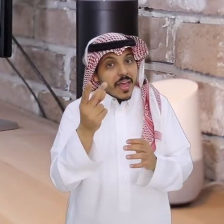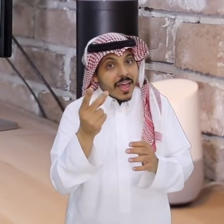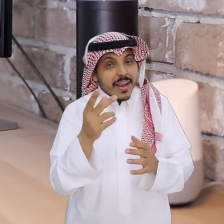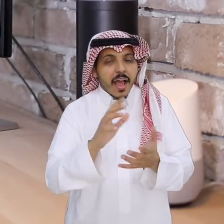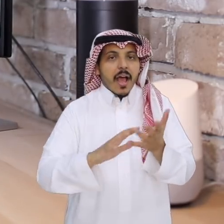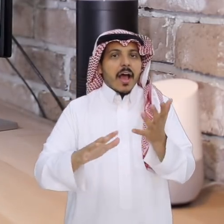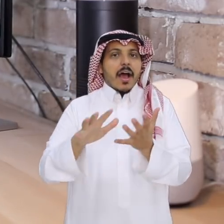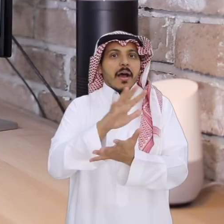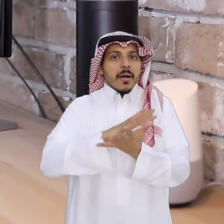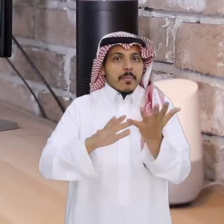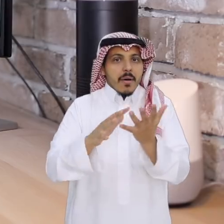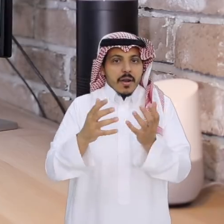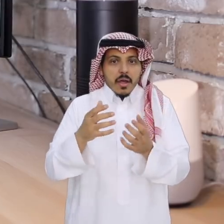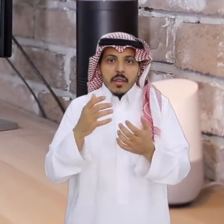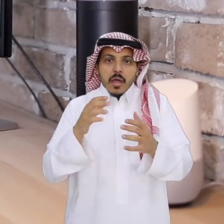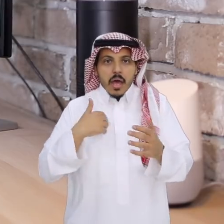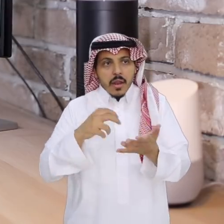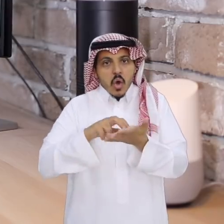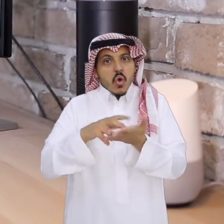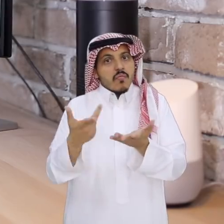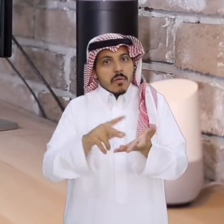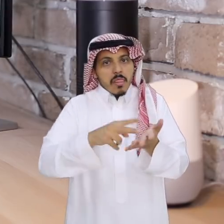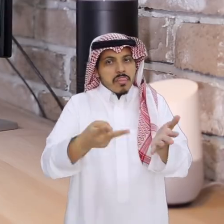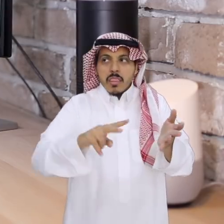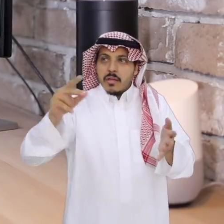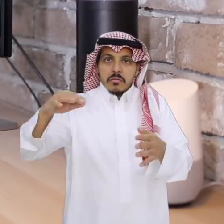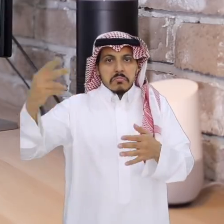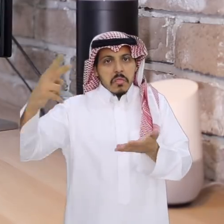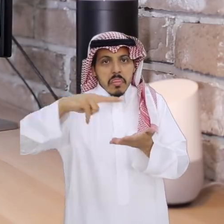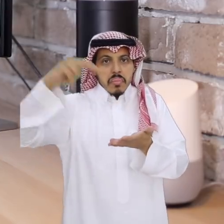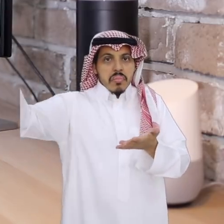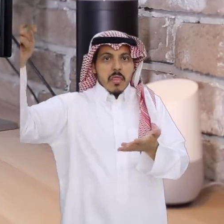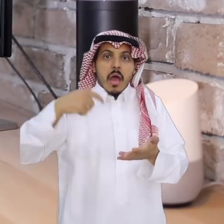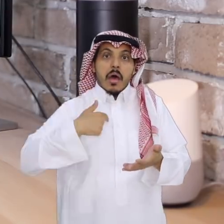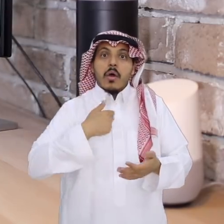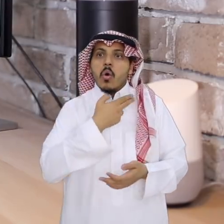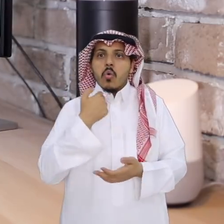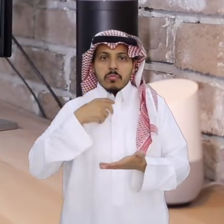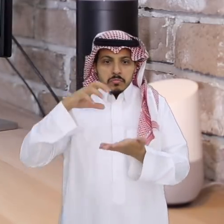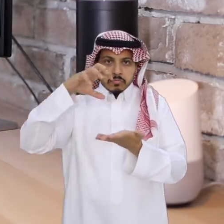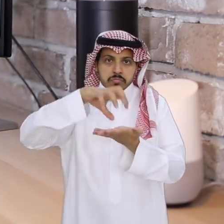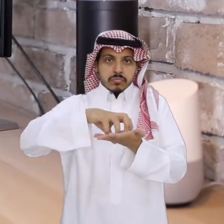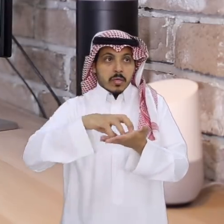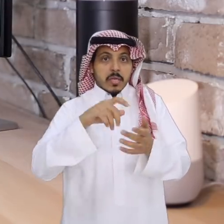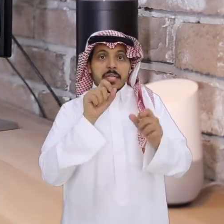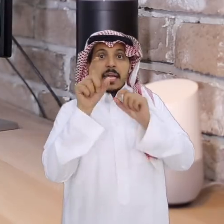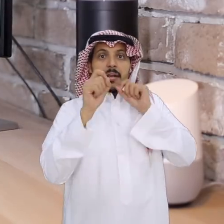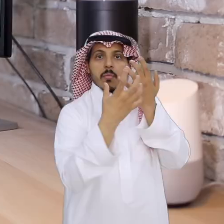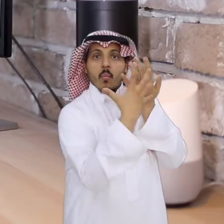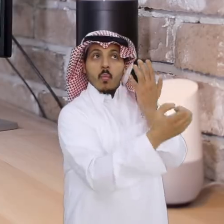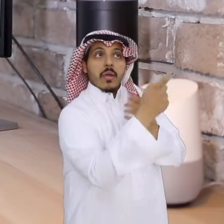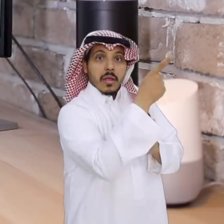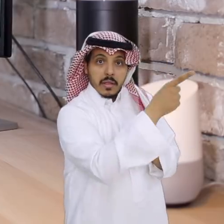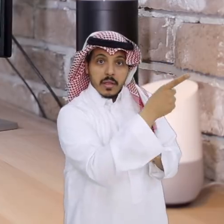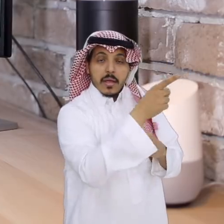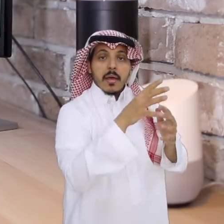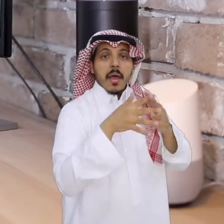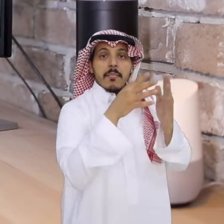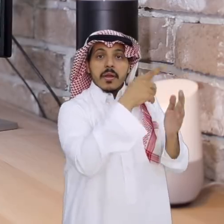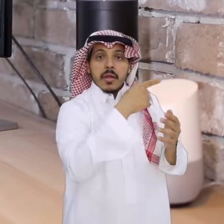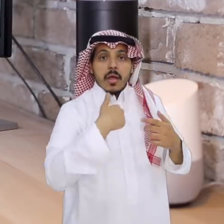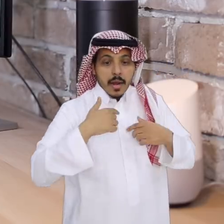Logically, if your servers are not in my country, why would I use it to store my data?